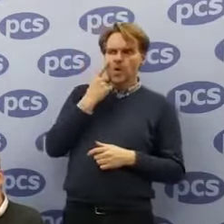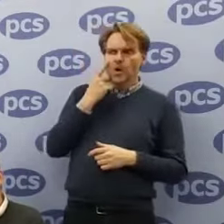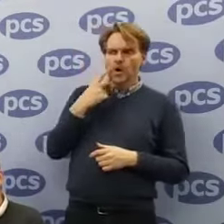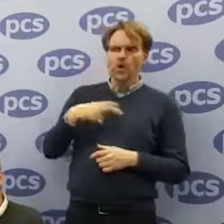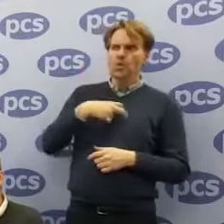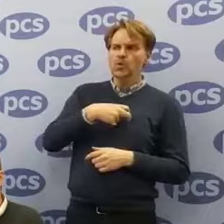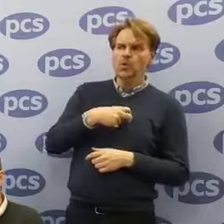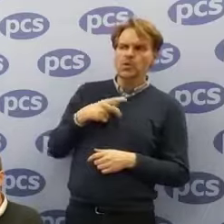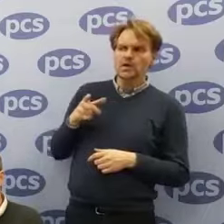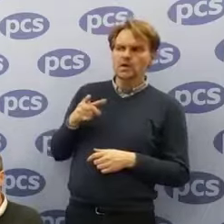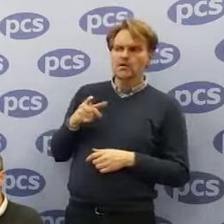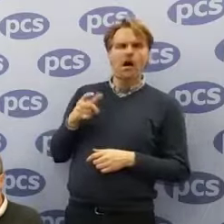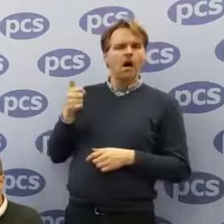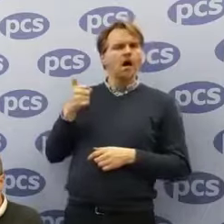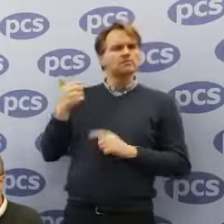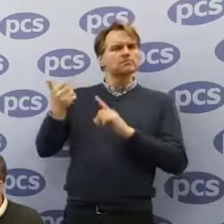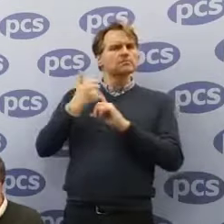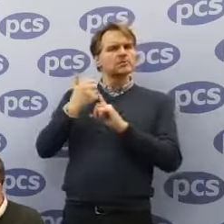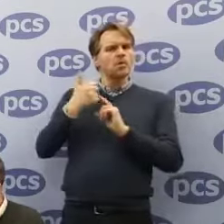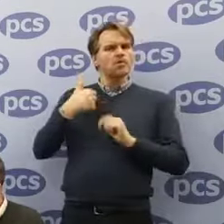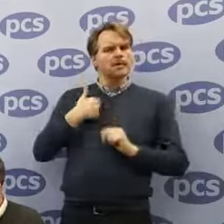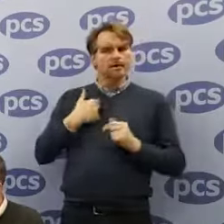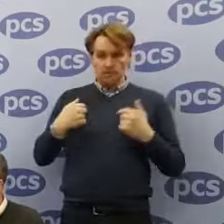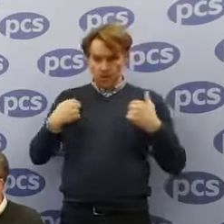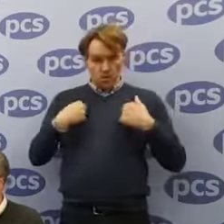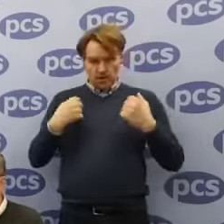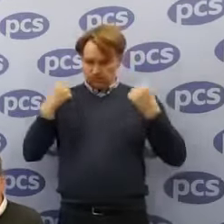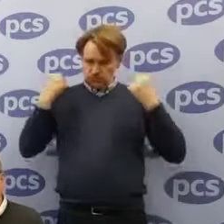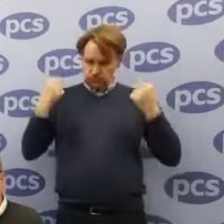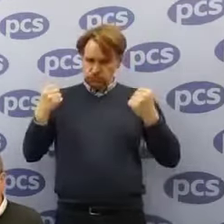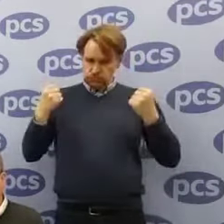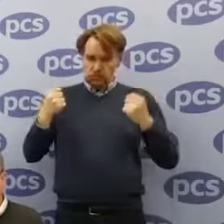to stand up for them. We are trying to stand up and we've got to now get that